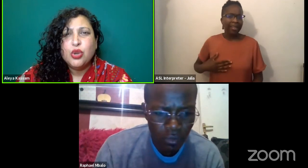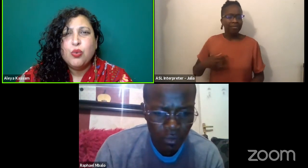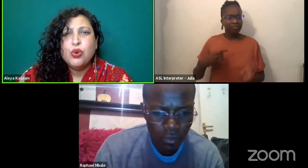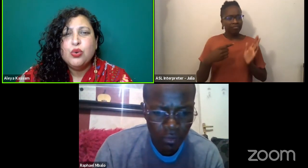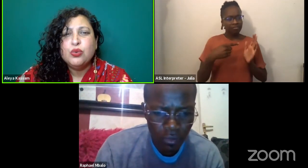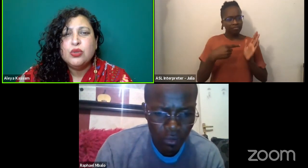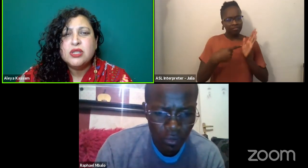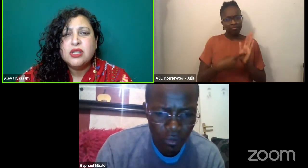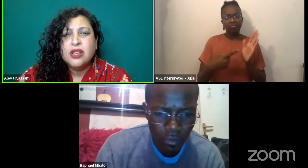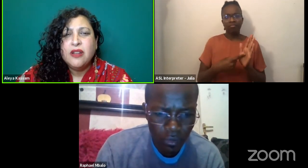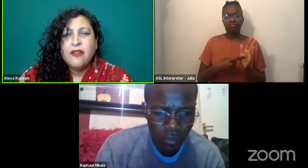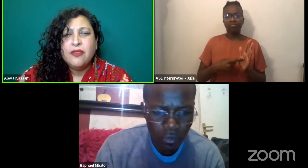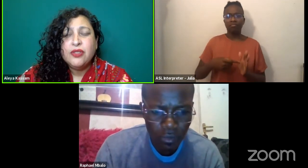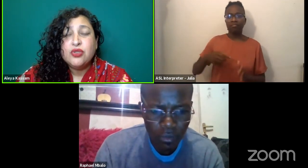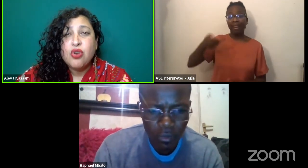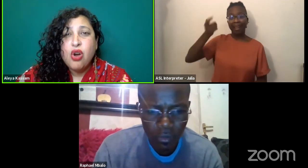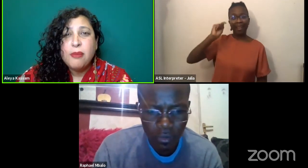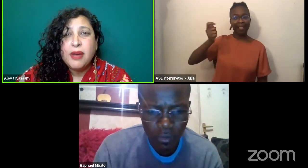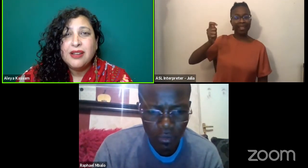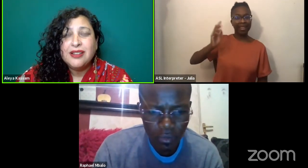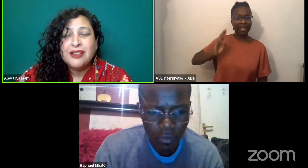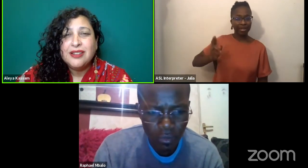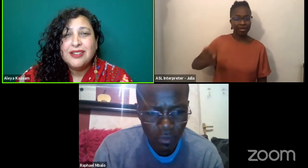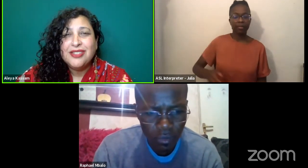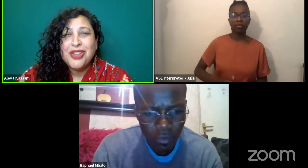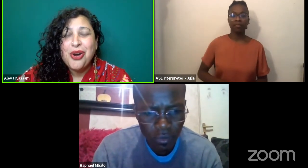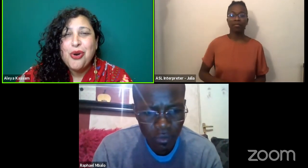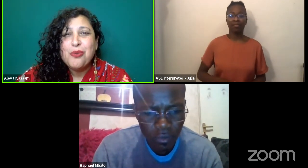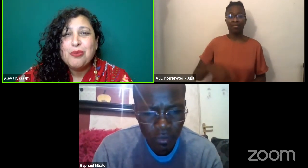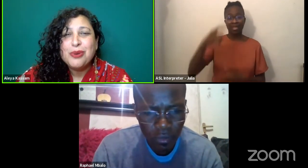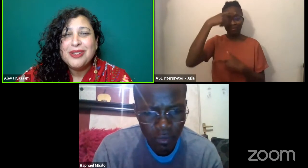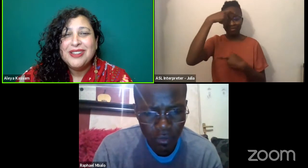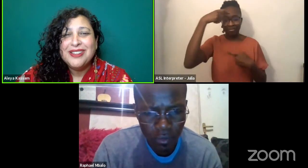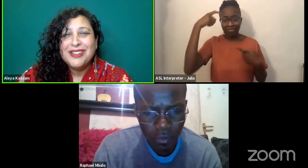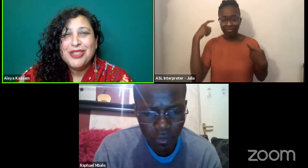the wounds, the trauma, the hope, the beauty.